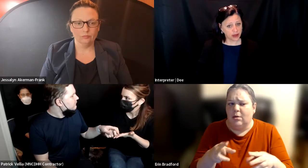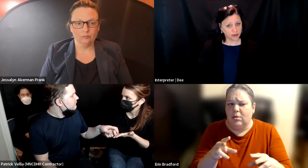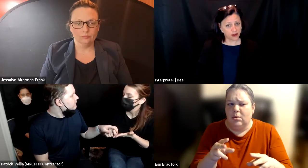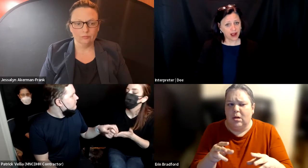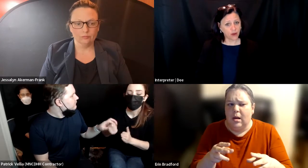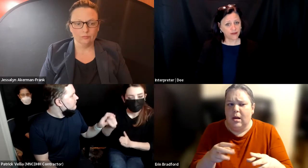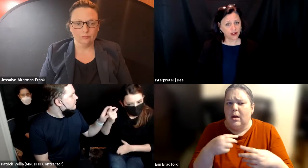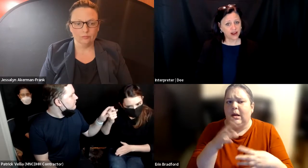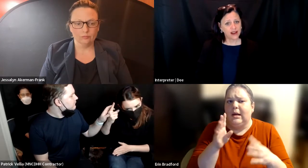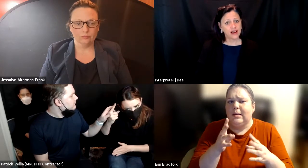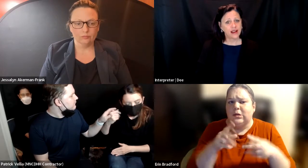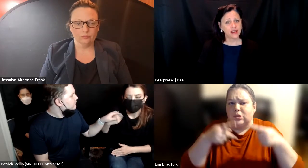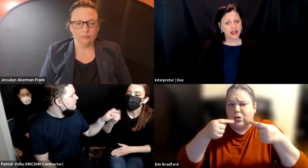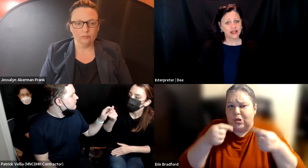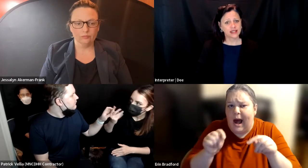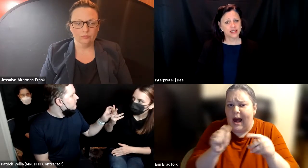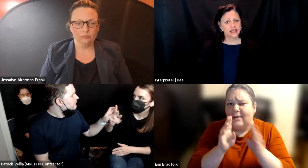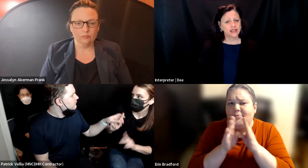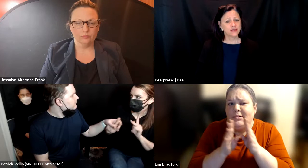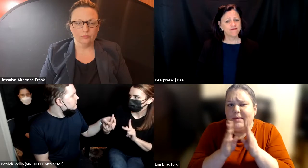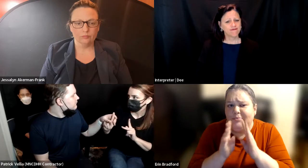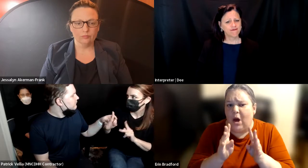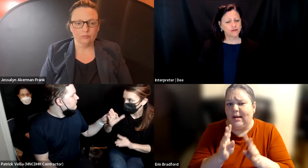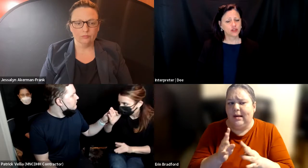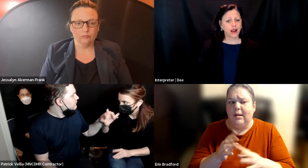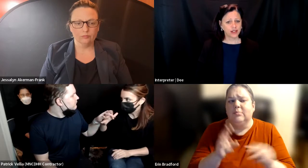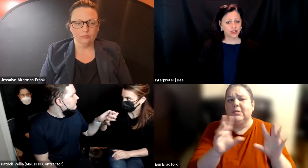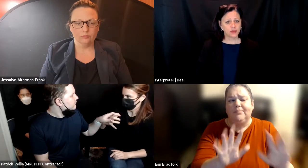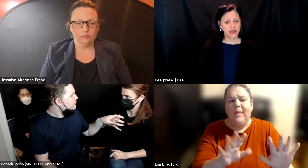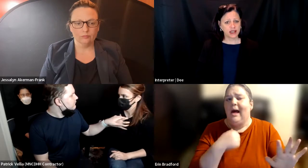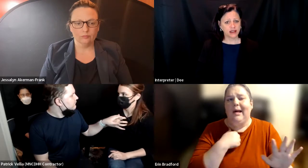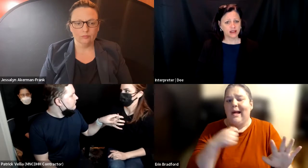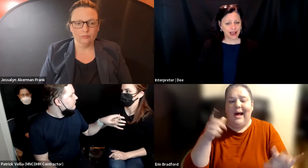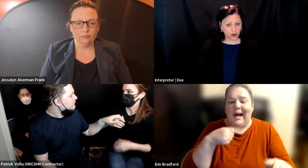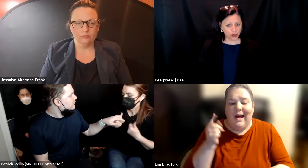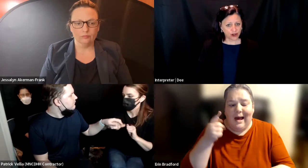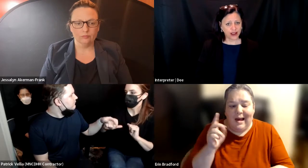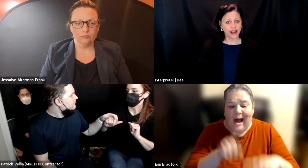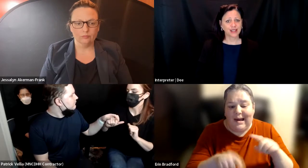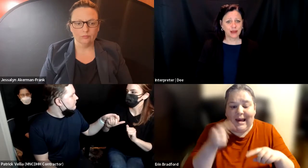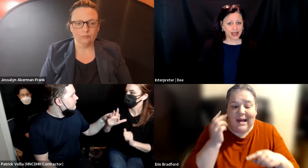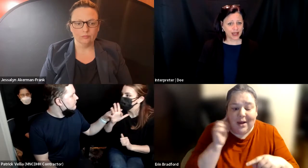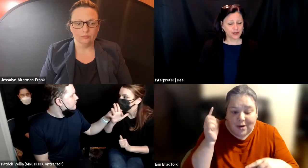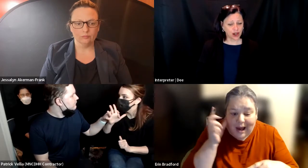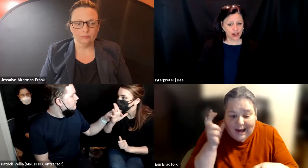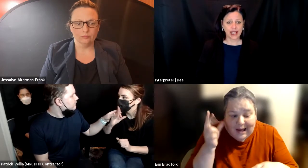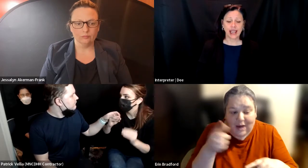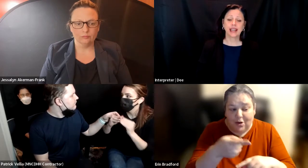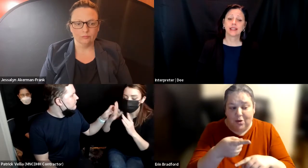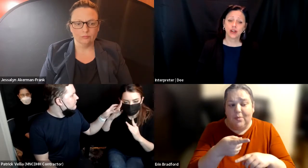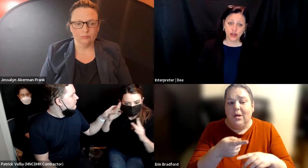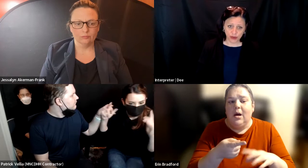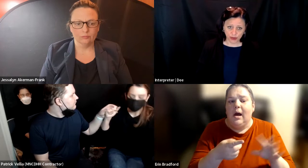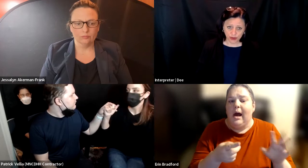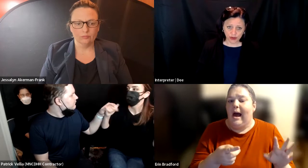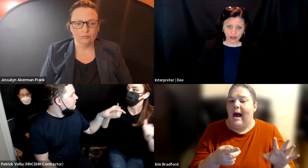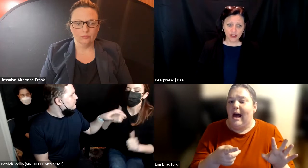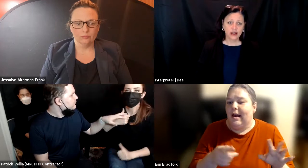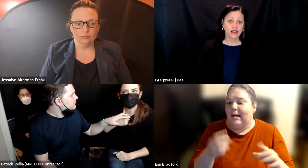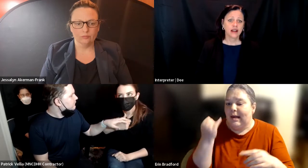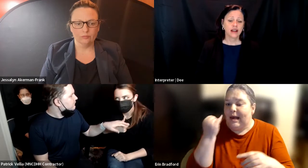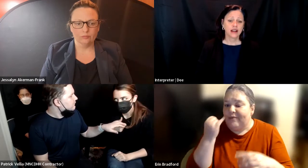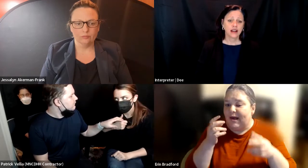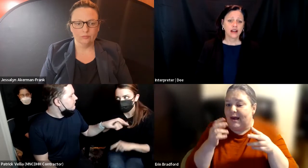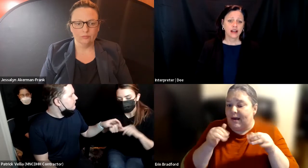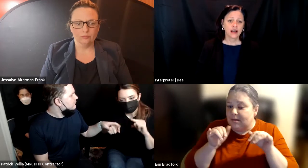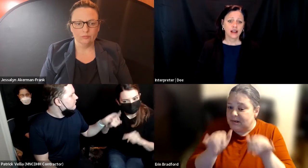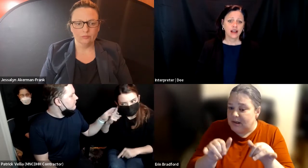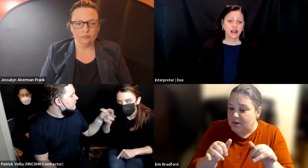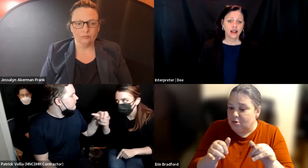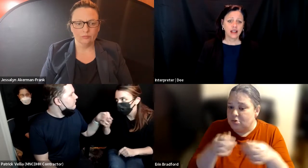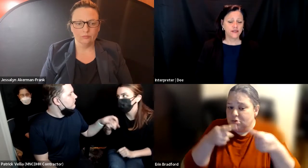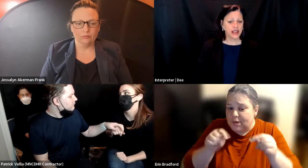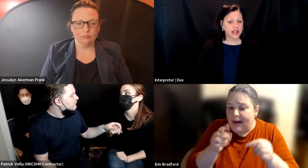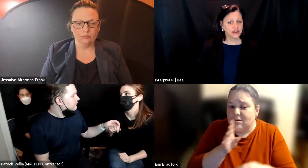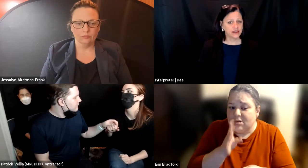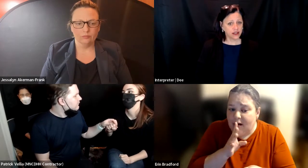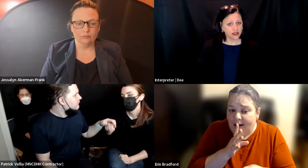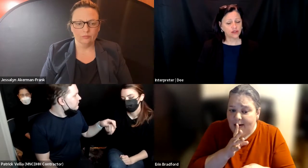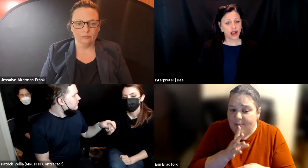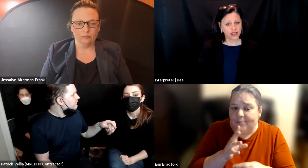Without any problem.